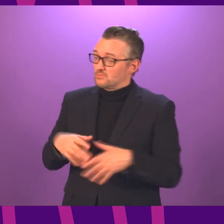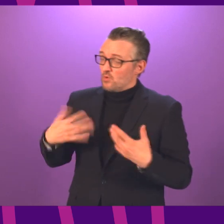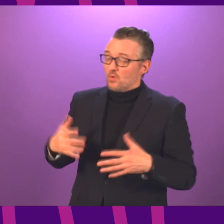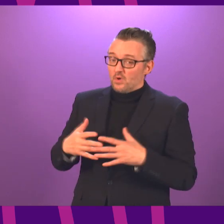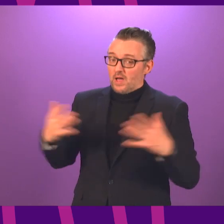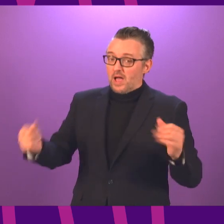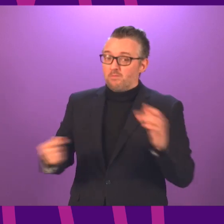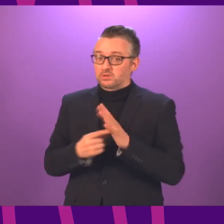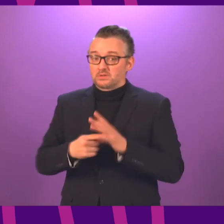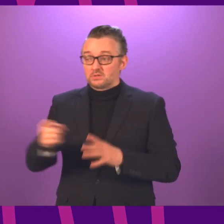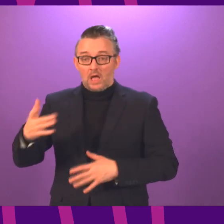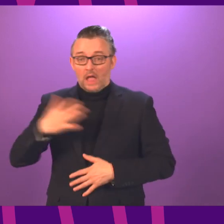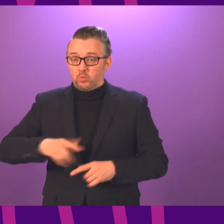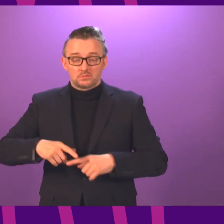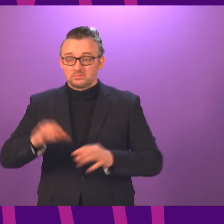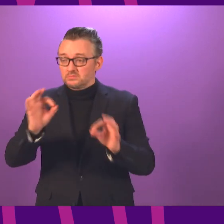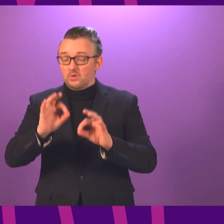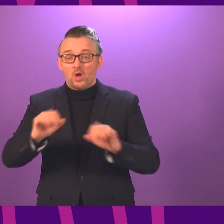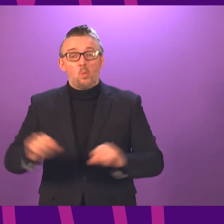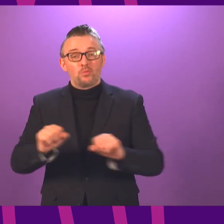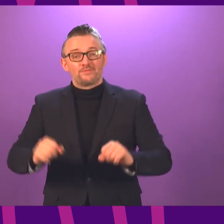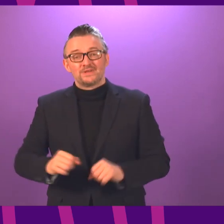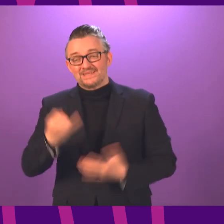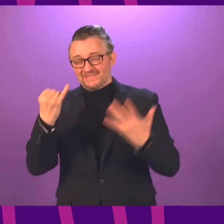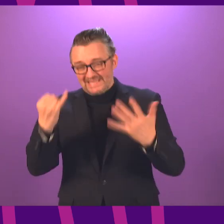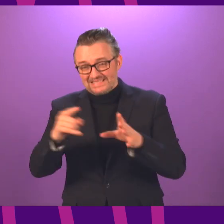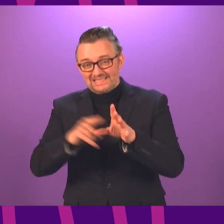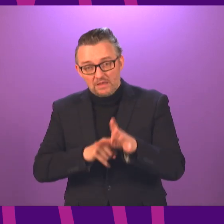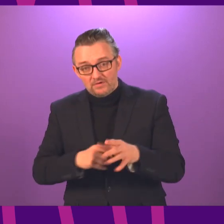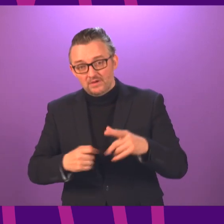to be waiting anything like six years for a knee replacement or any other operation,